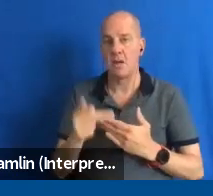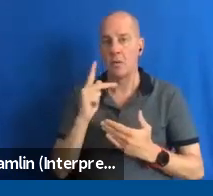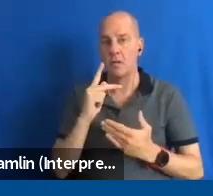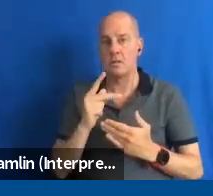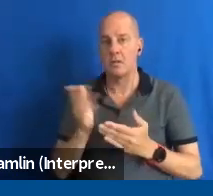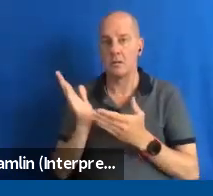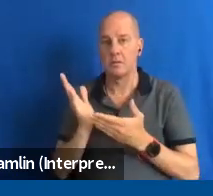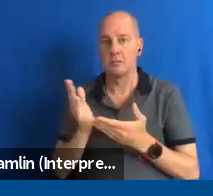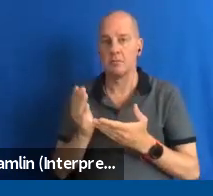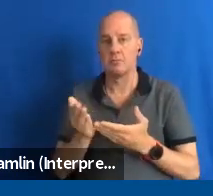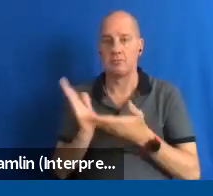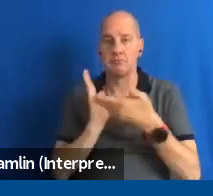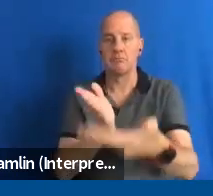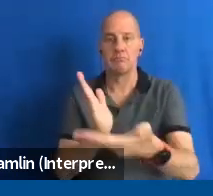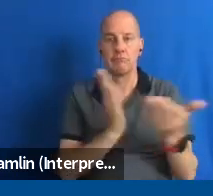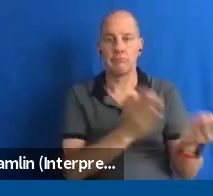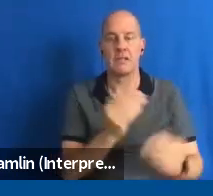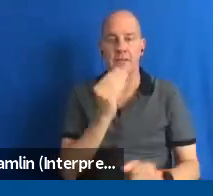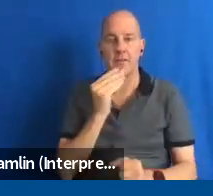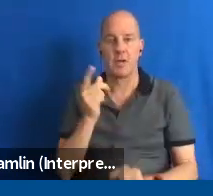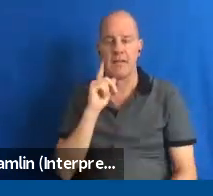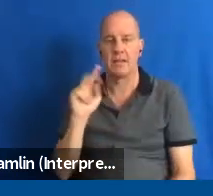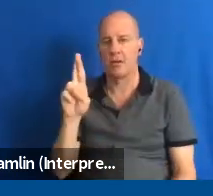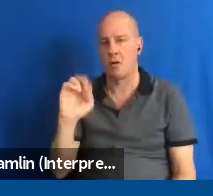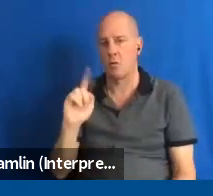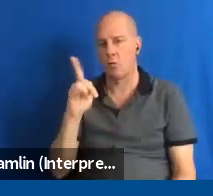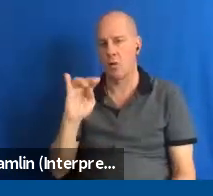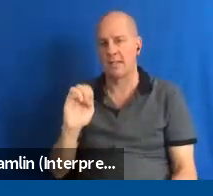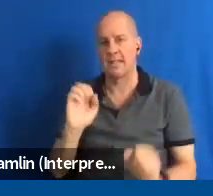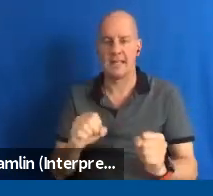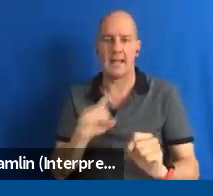I believe, again, Roxy could probably speak to this better than I could, but I believe it was